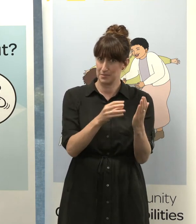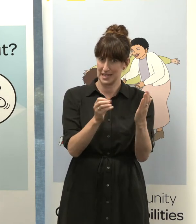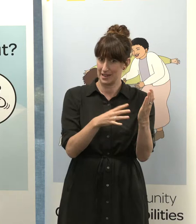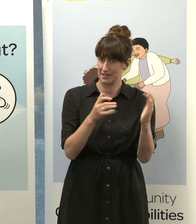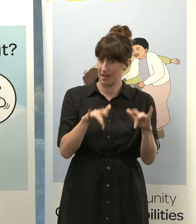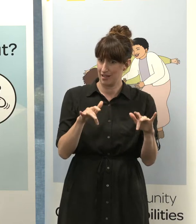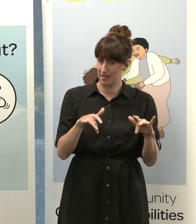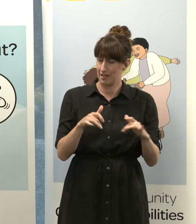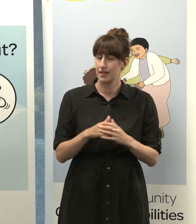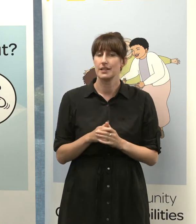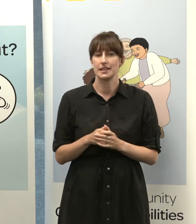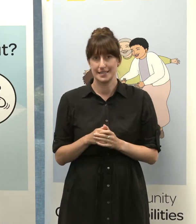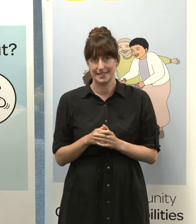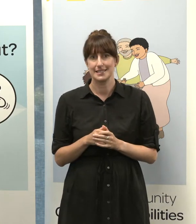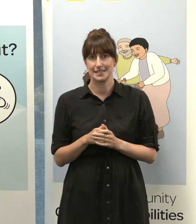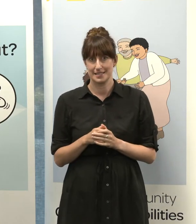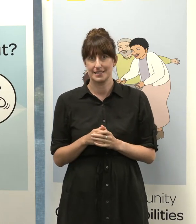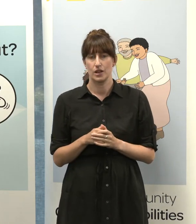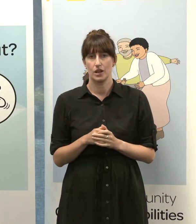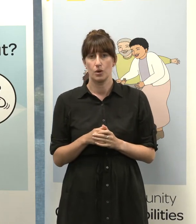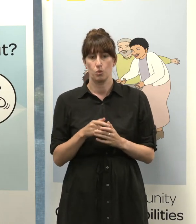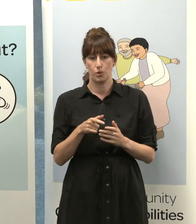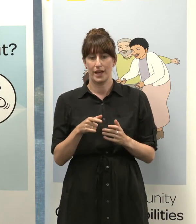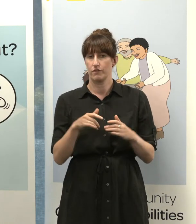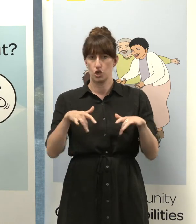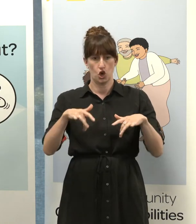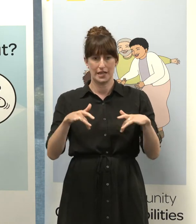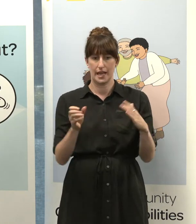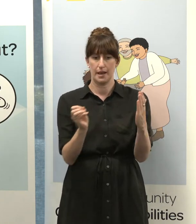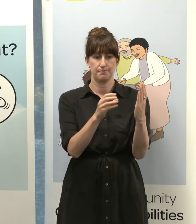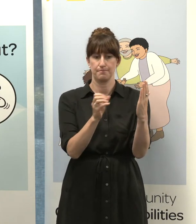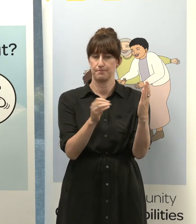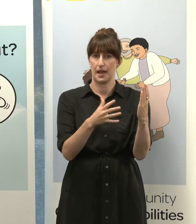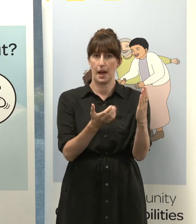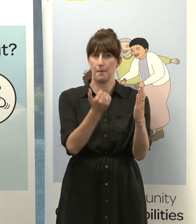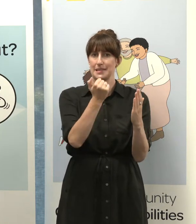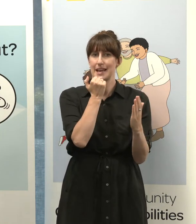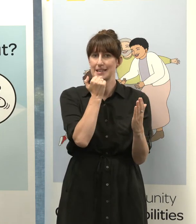The discount on the Ministy